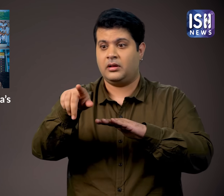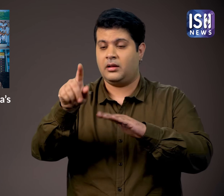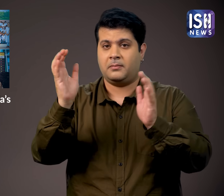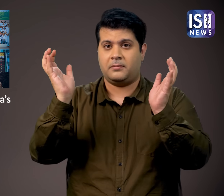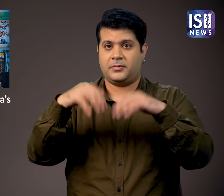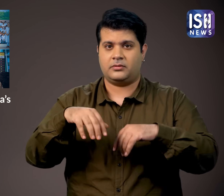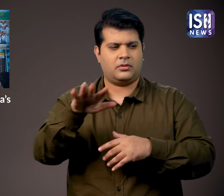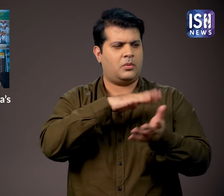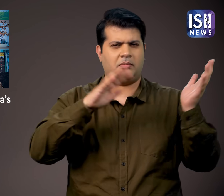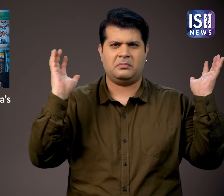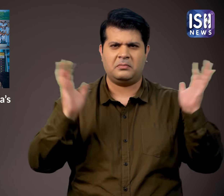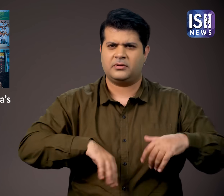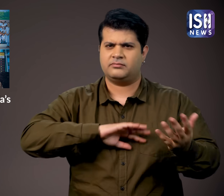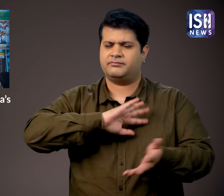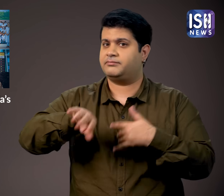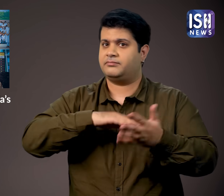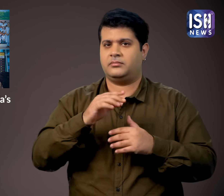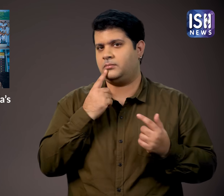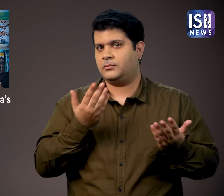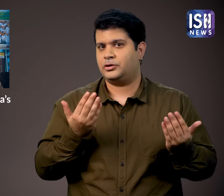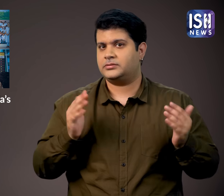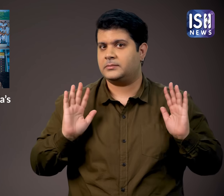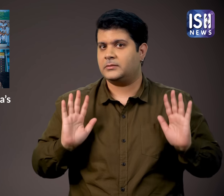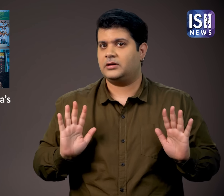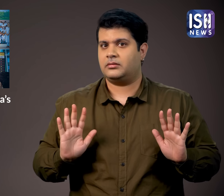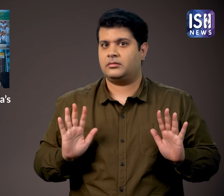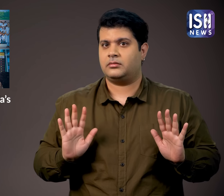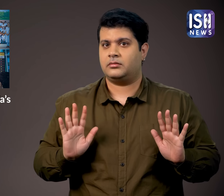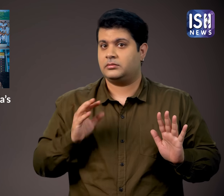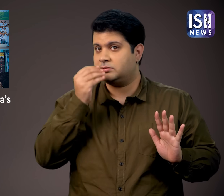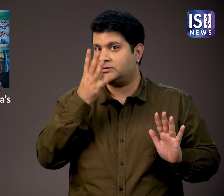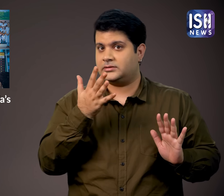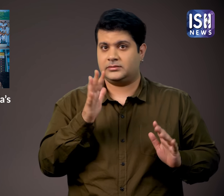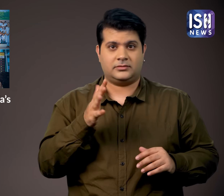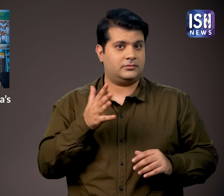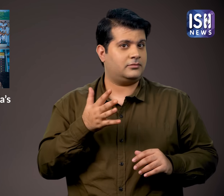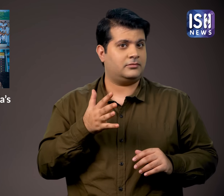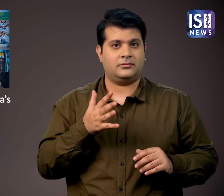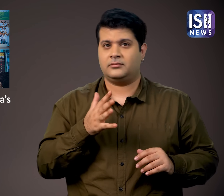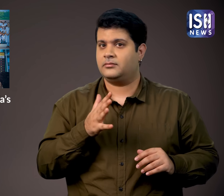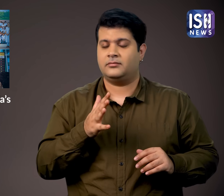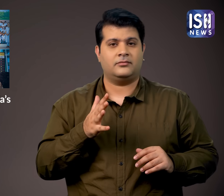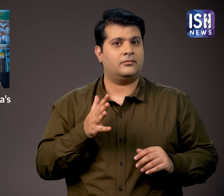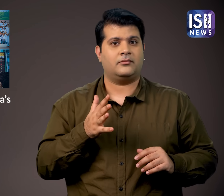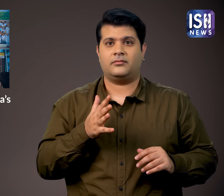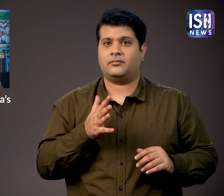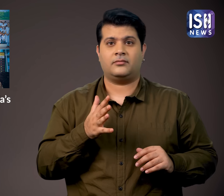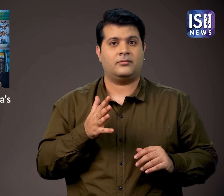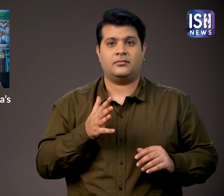and if they collapse, possibly entire country will suffer. This would be tough!